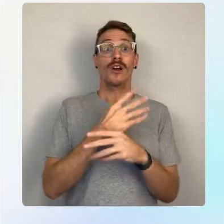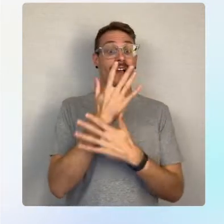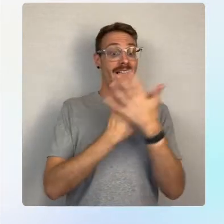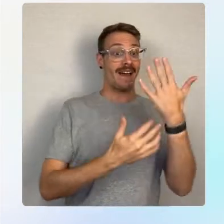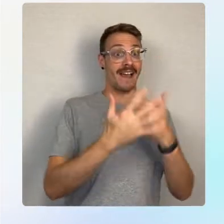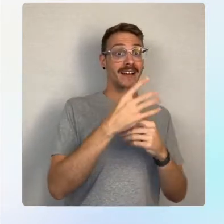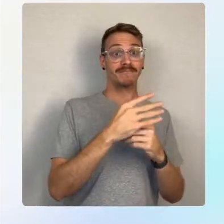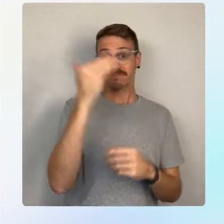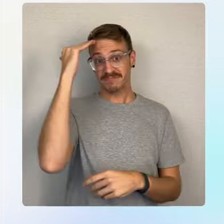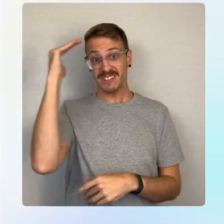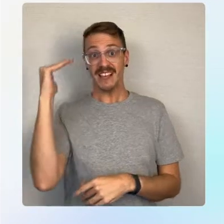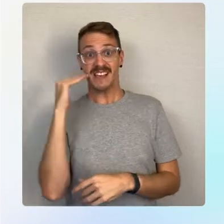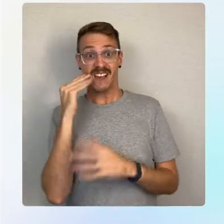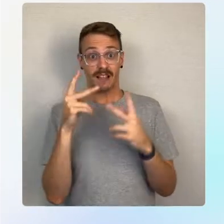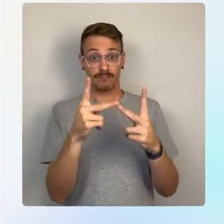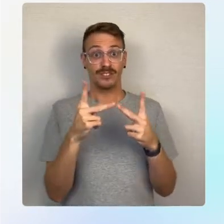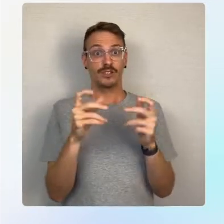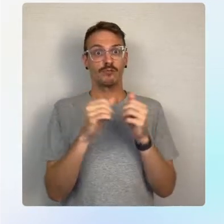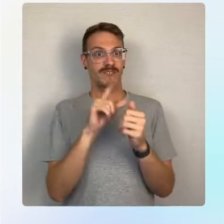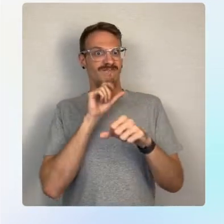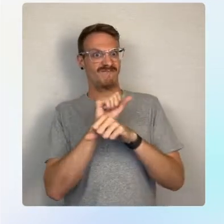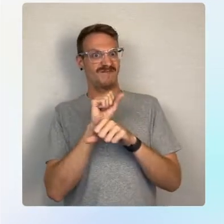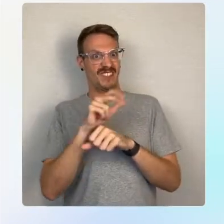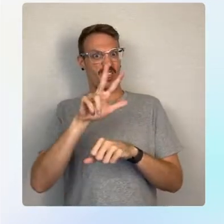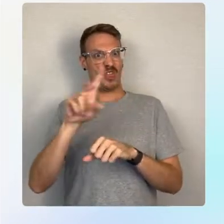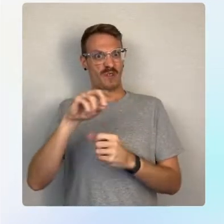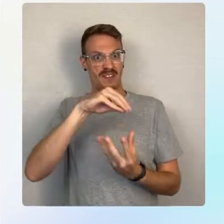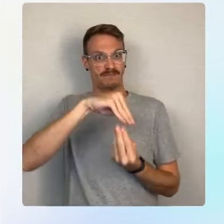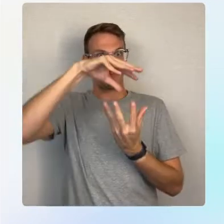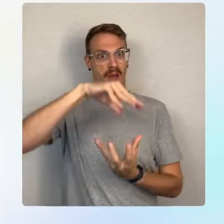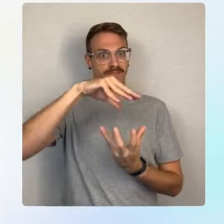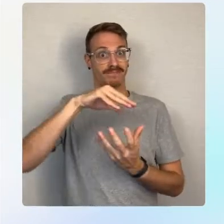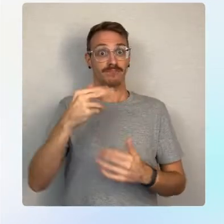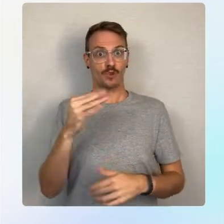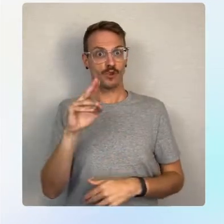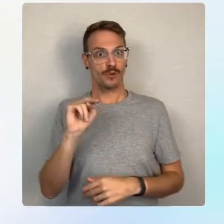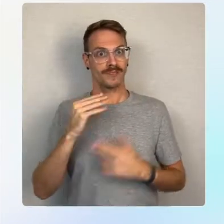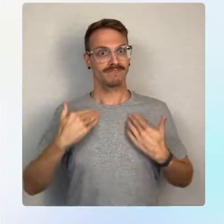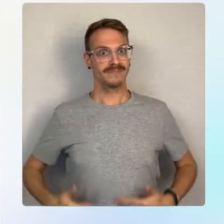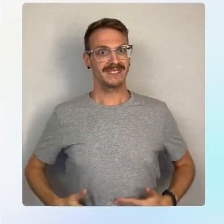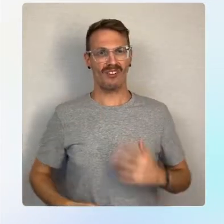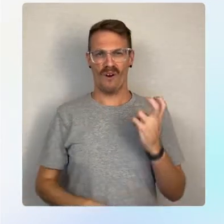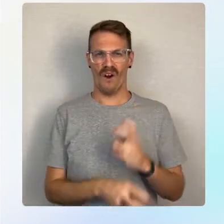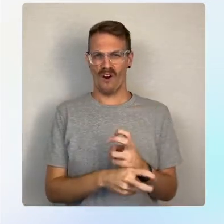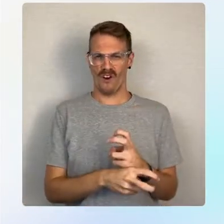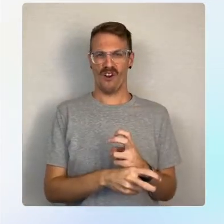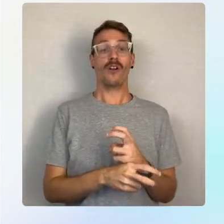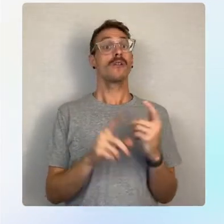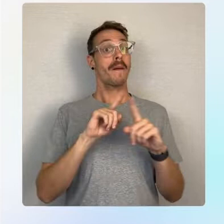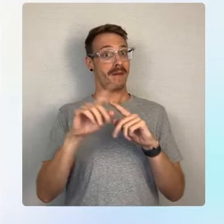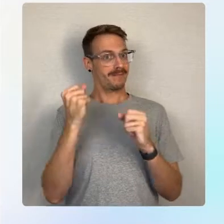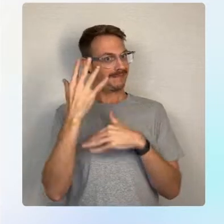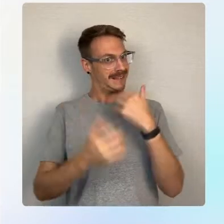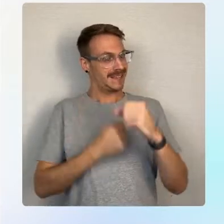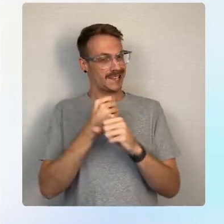with a realistic 3D model of a human being is really hard, but we've spent years researching this problem